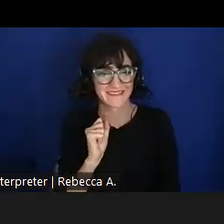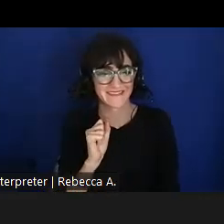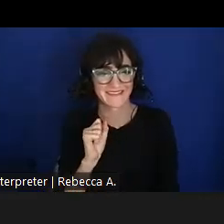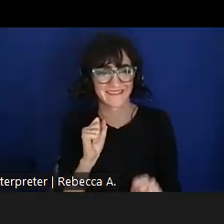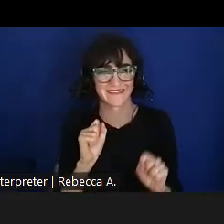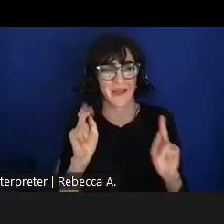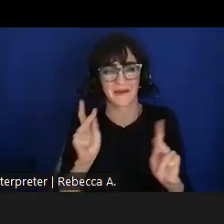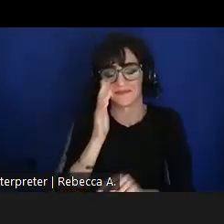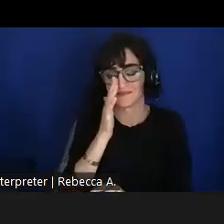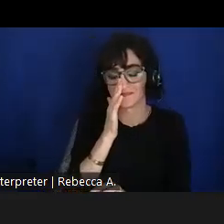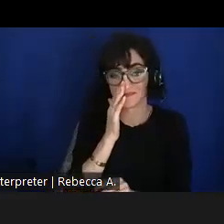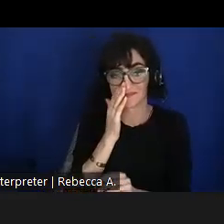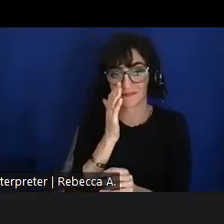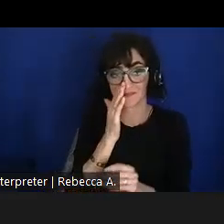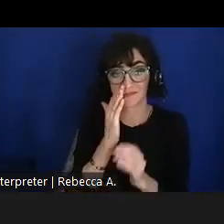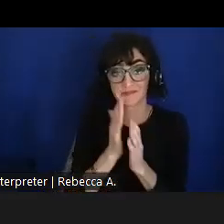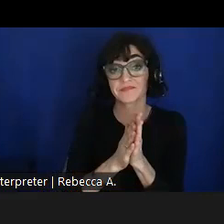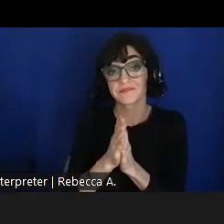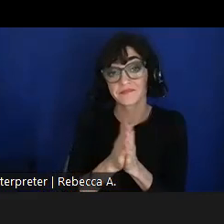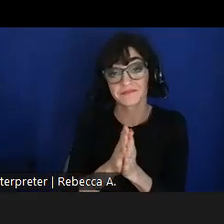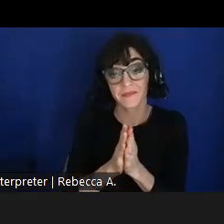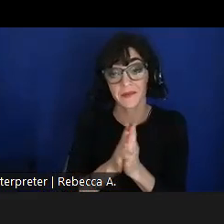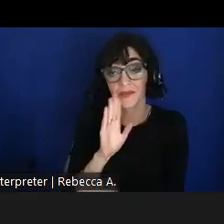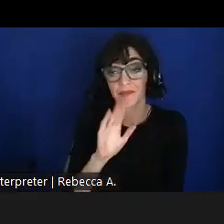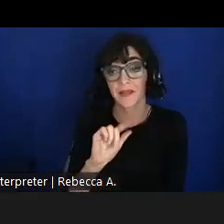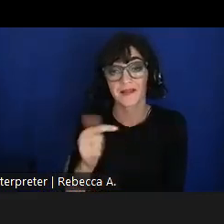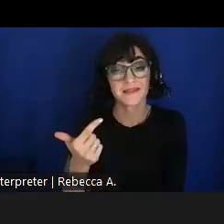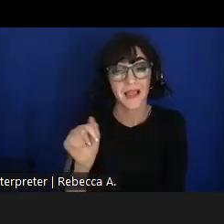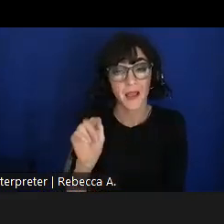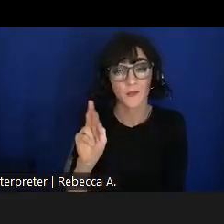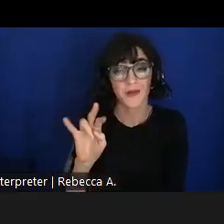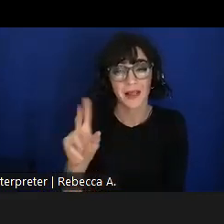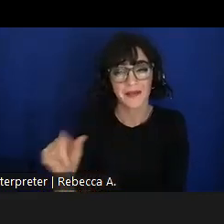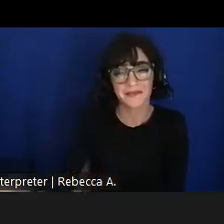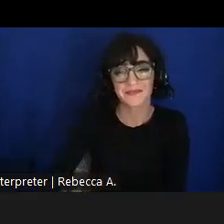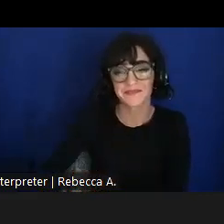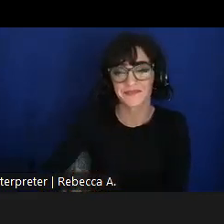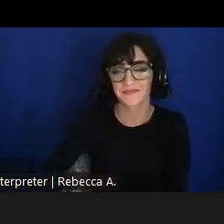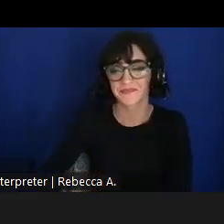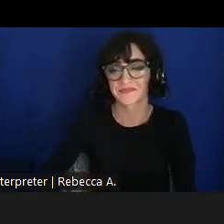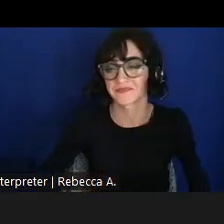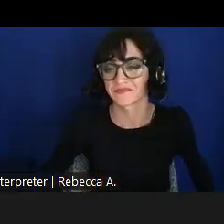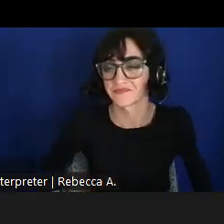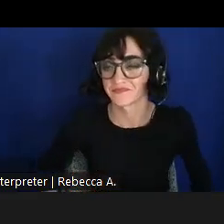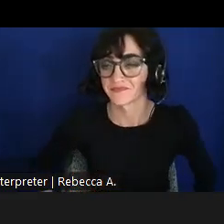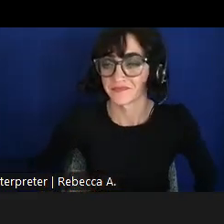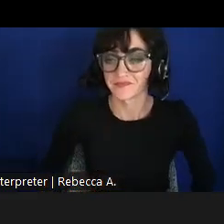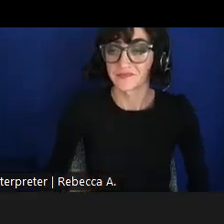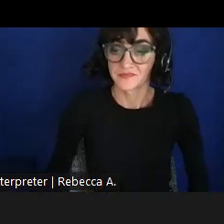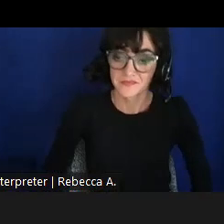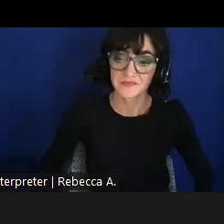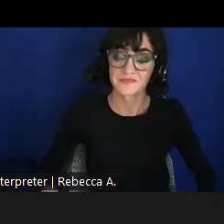and so I'll turn it back over to Gabriella. (Gabriella) Thanks Jamie so here on this slide